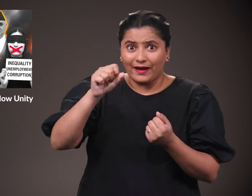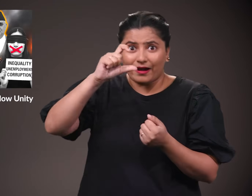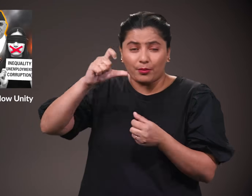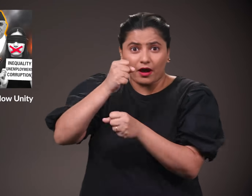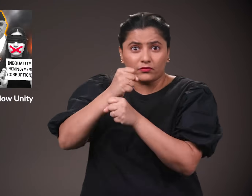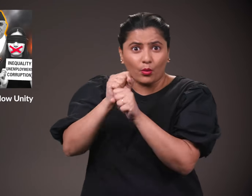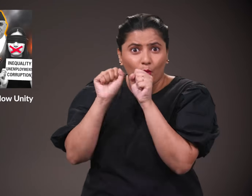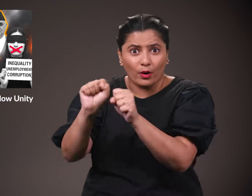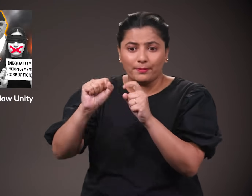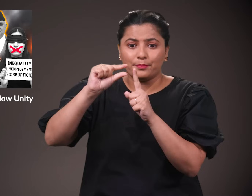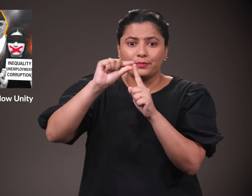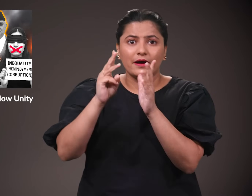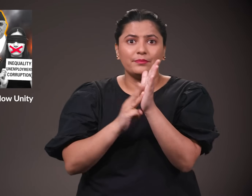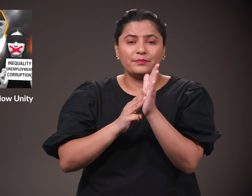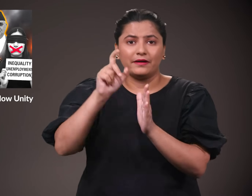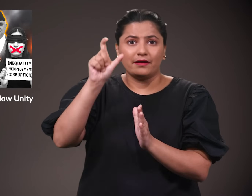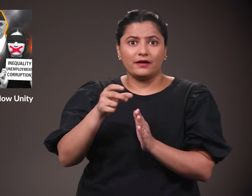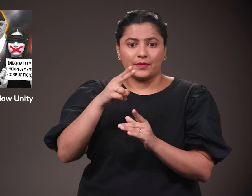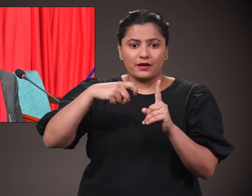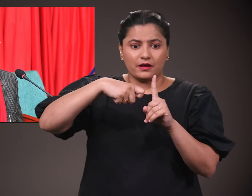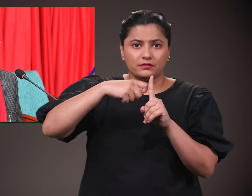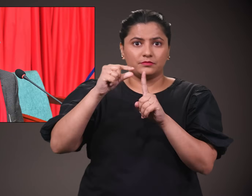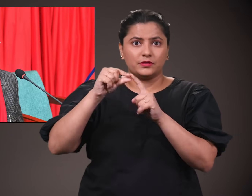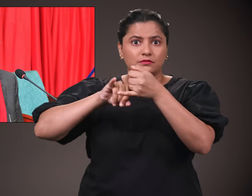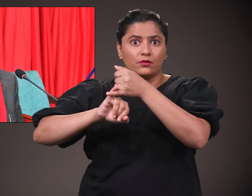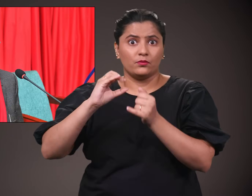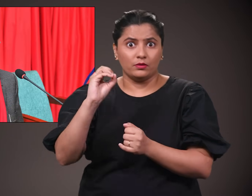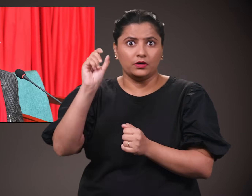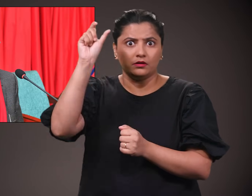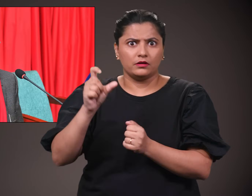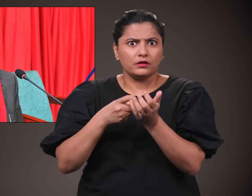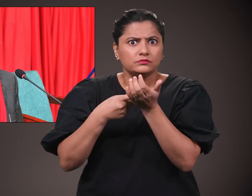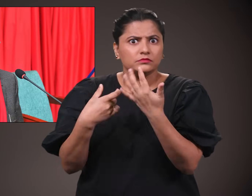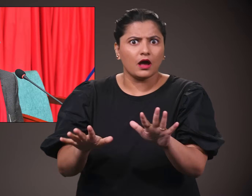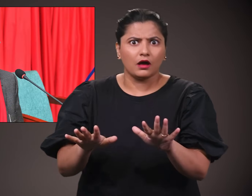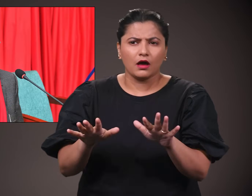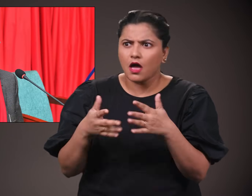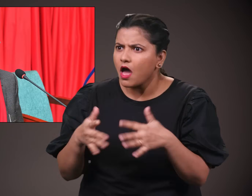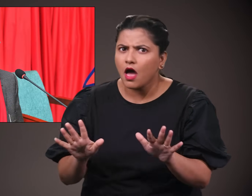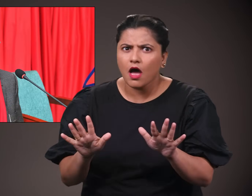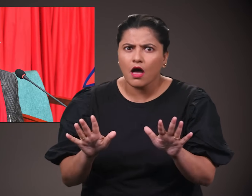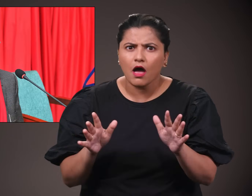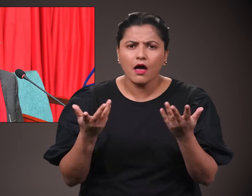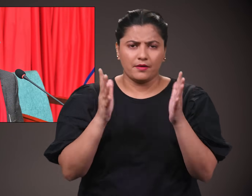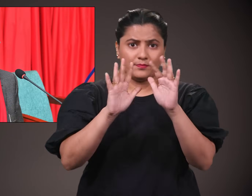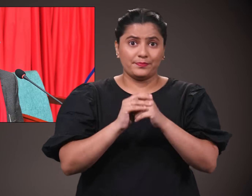As a result, Prime Minister K.P. Sharma Oli resigned.